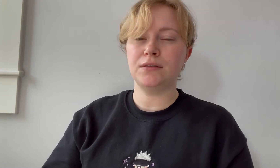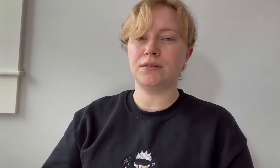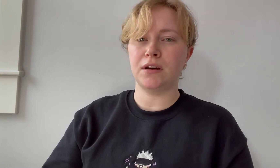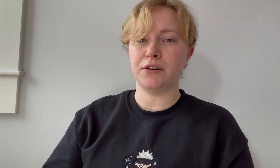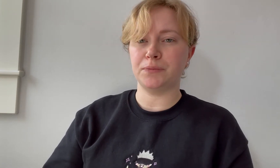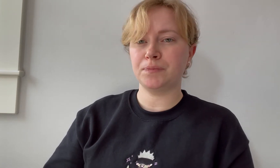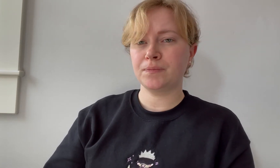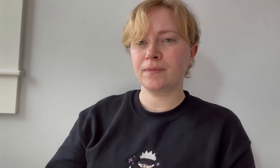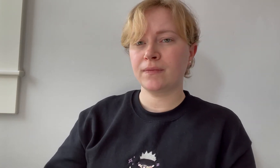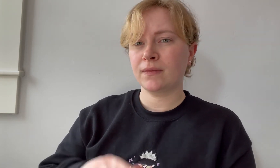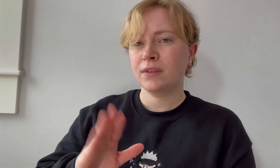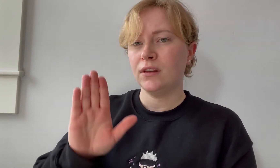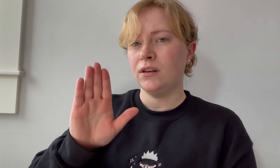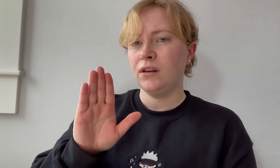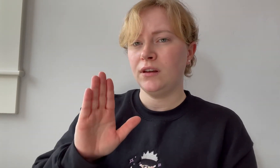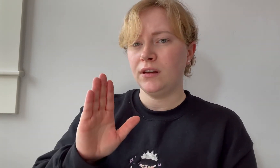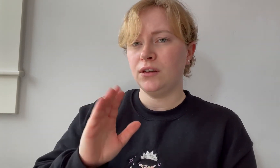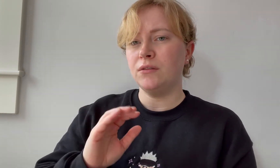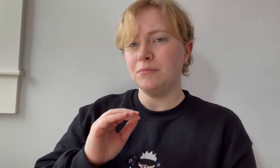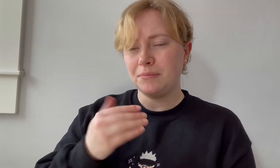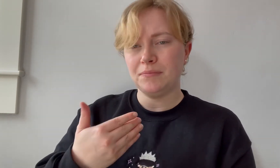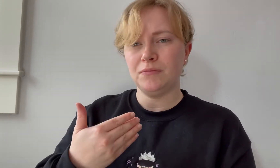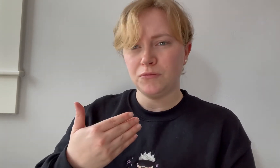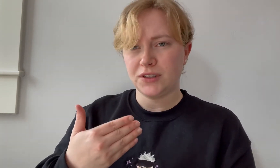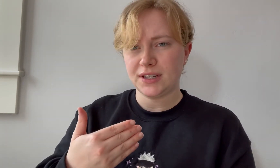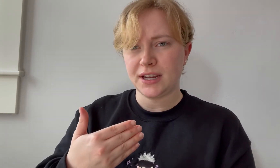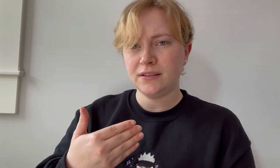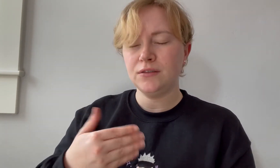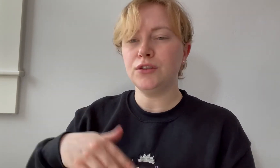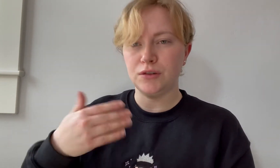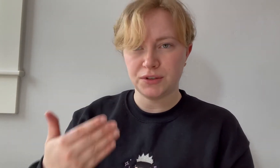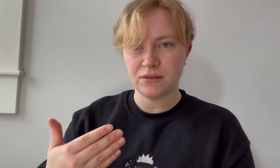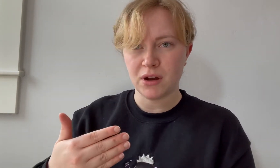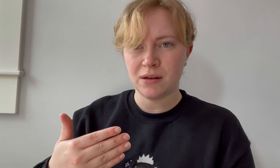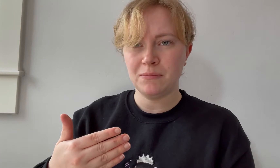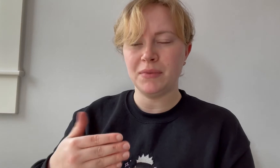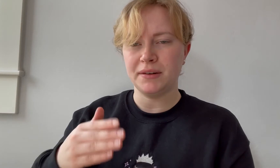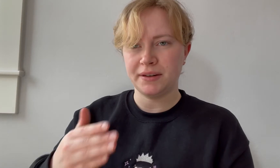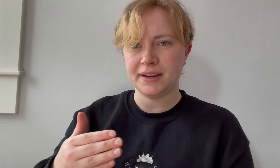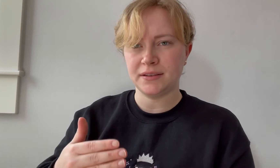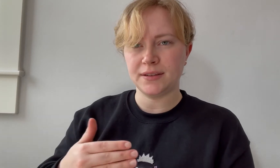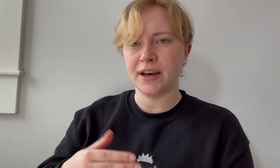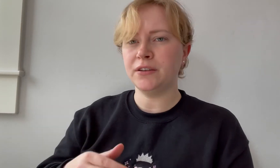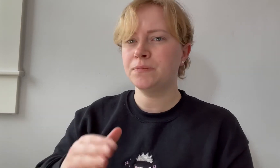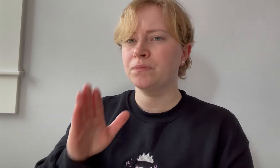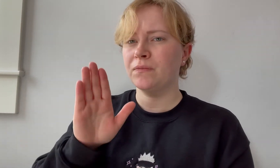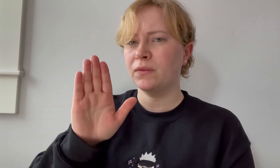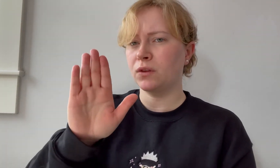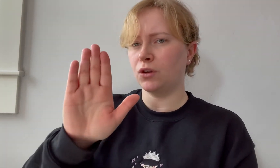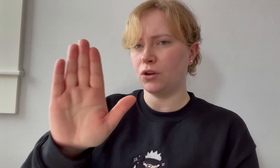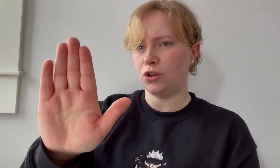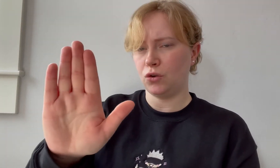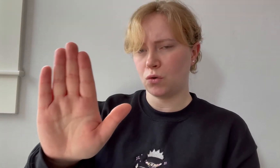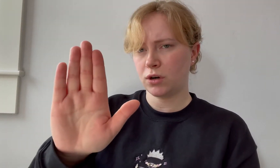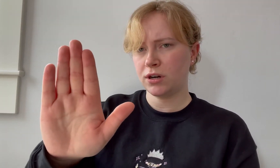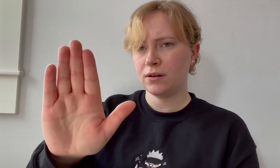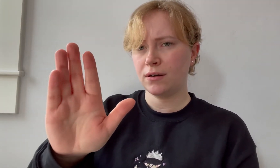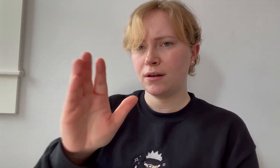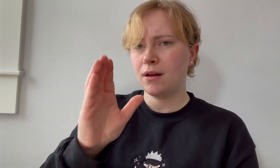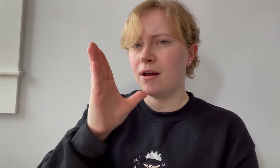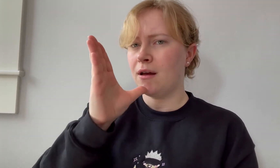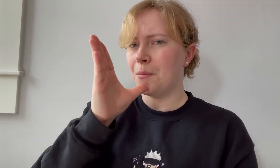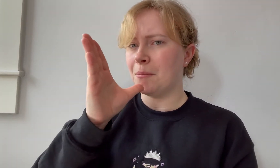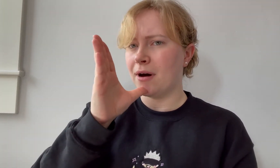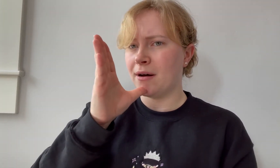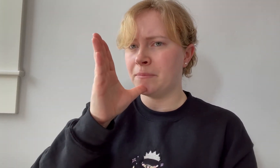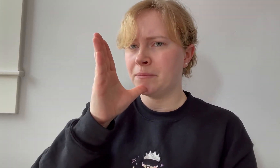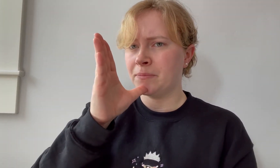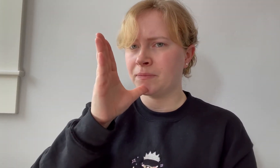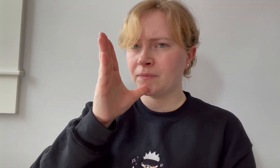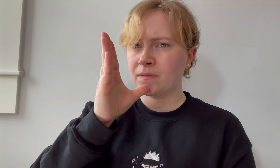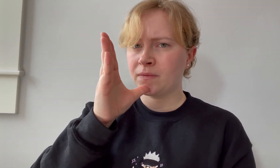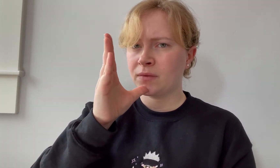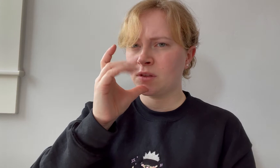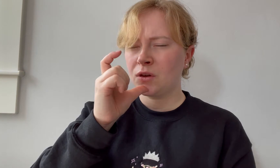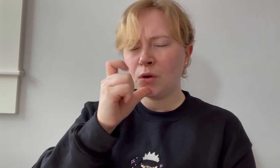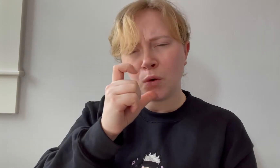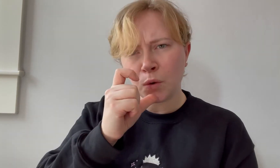so once again who is your mom but in asl your mom who